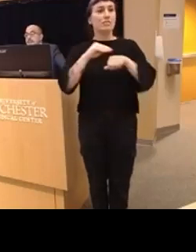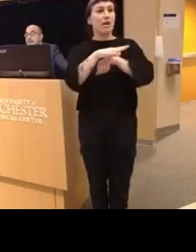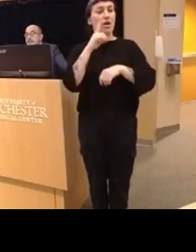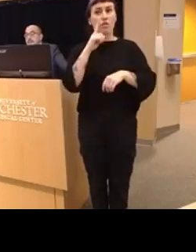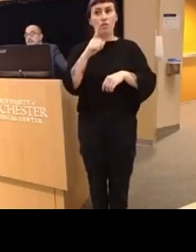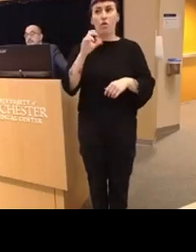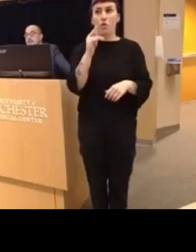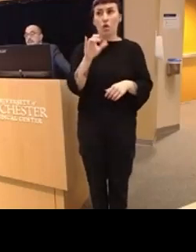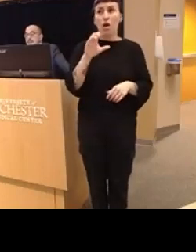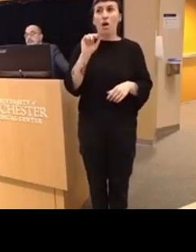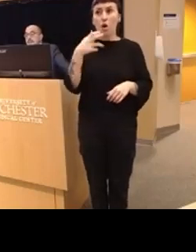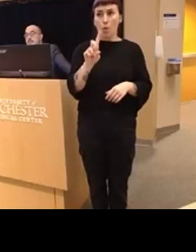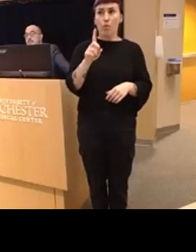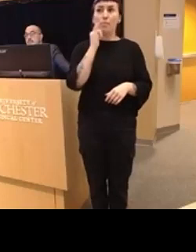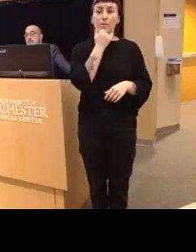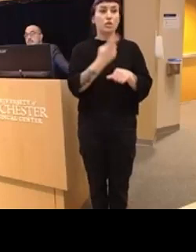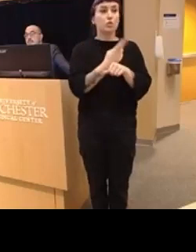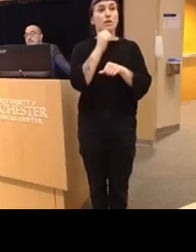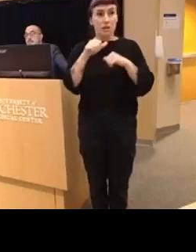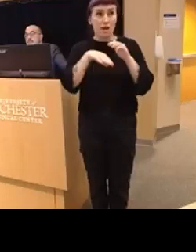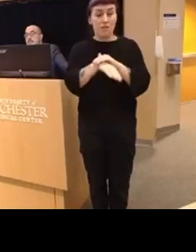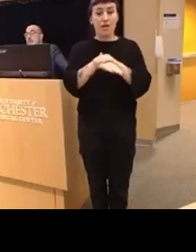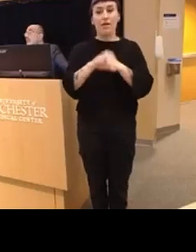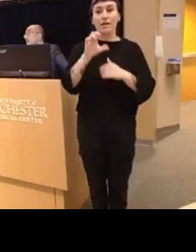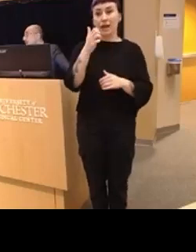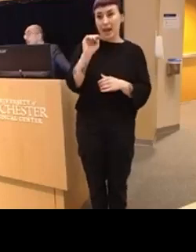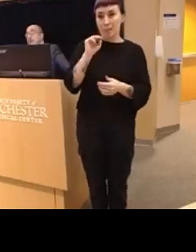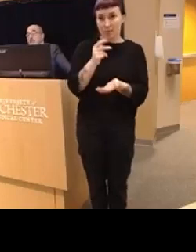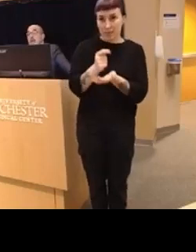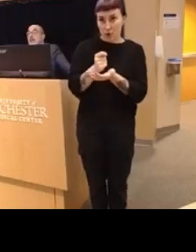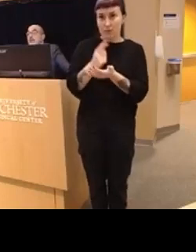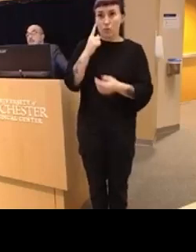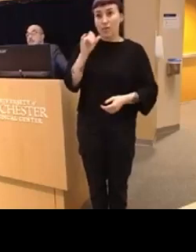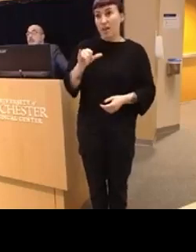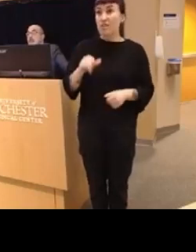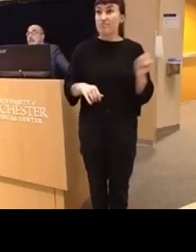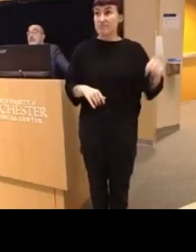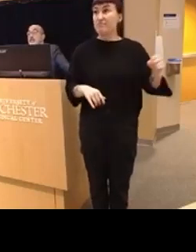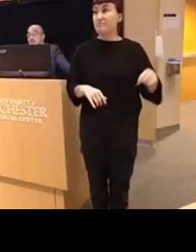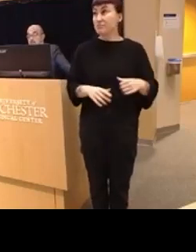and opioid misuse was have not having access to cam therapies and so I think that that's another